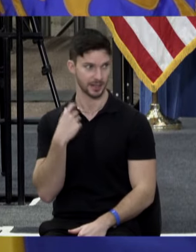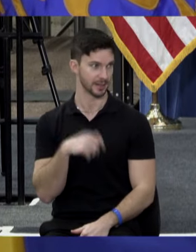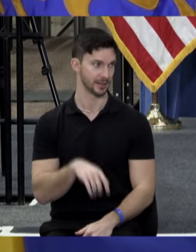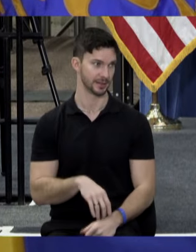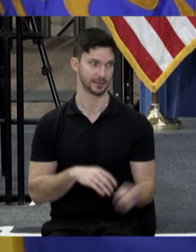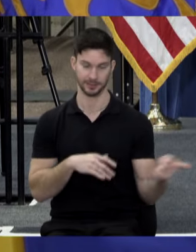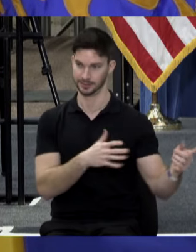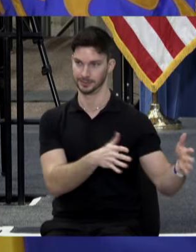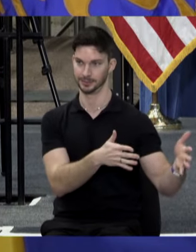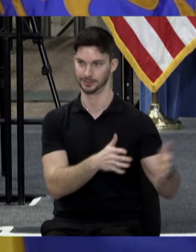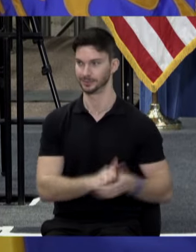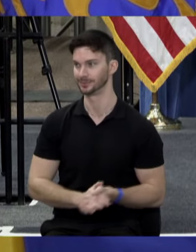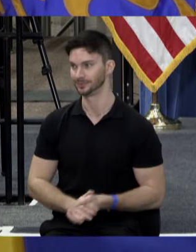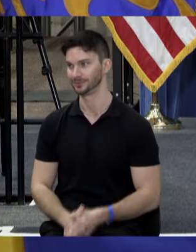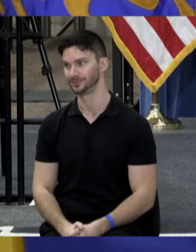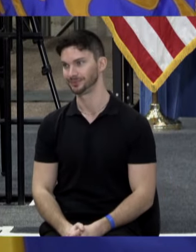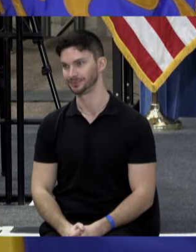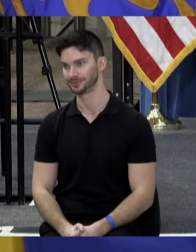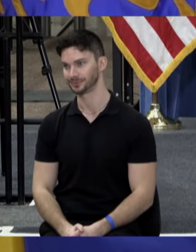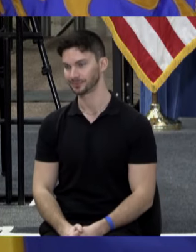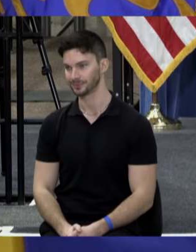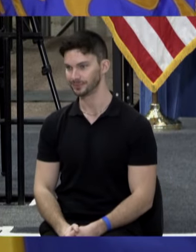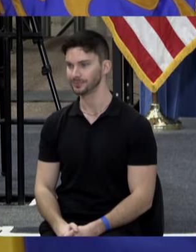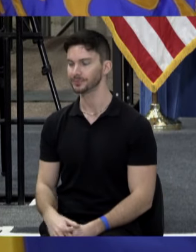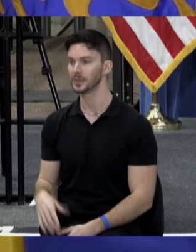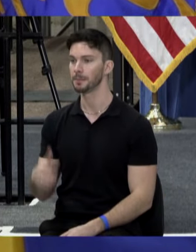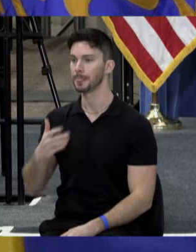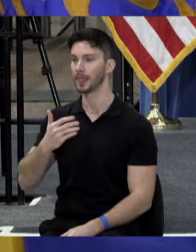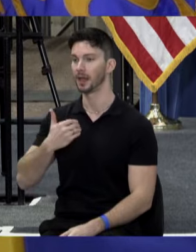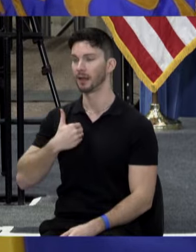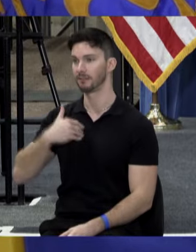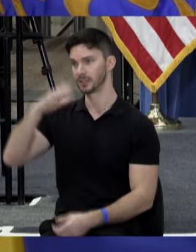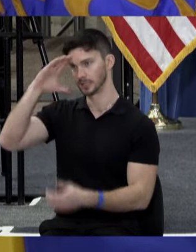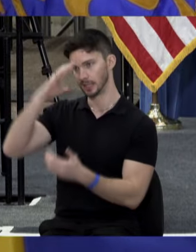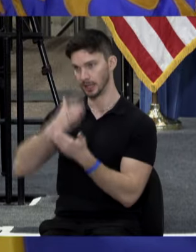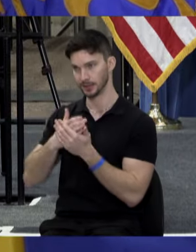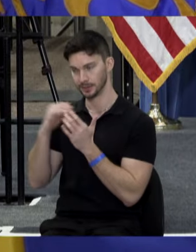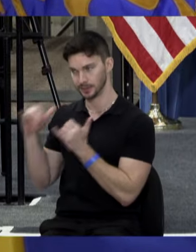And let me tell you that I'm have a son who's a Marine. A matter of fact, Tuesday my second